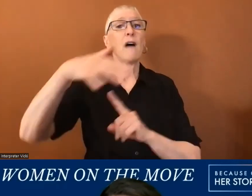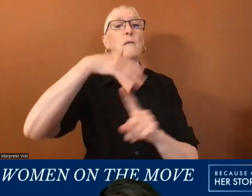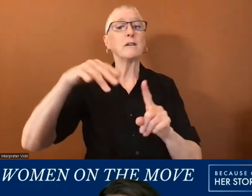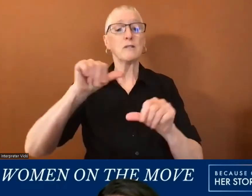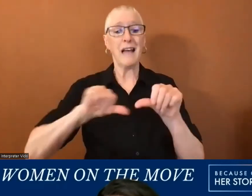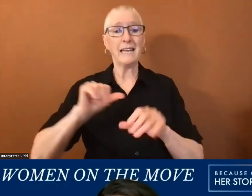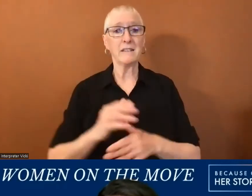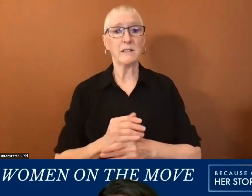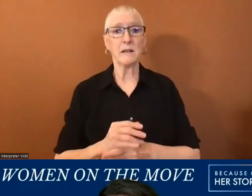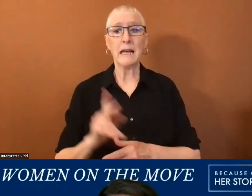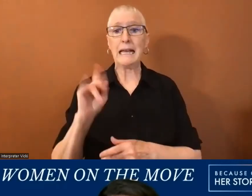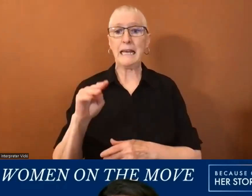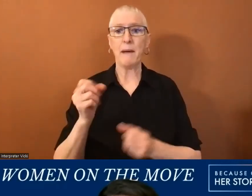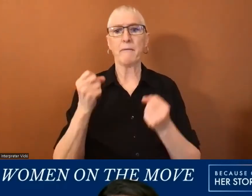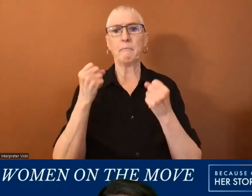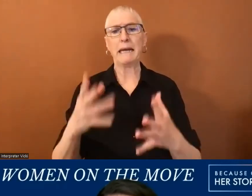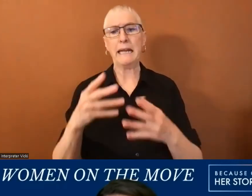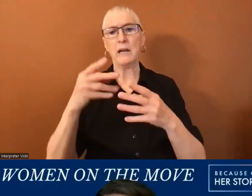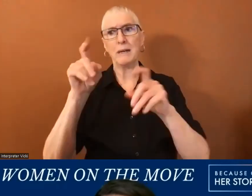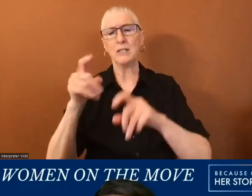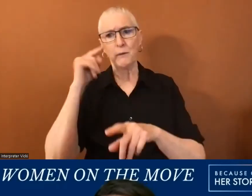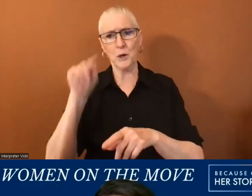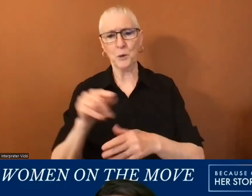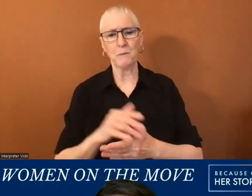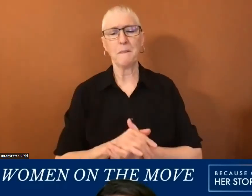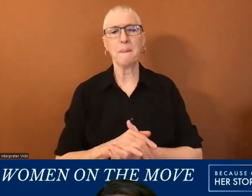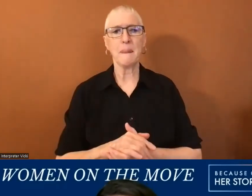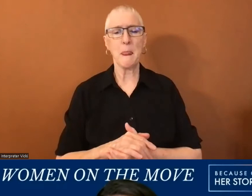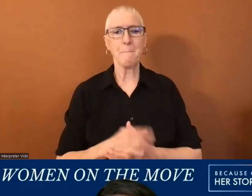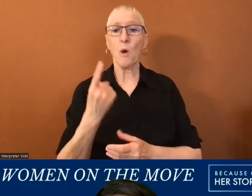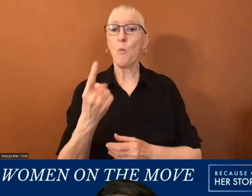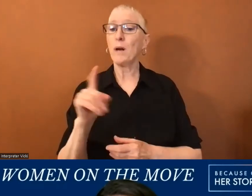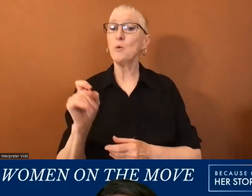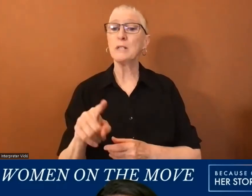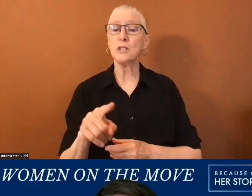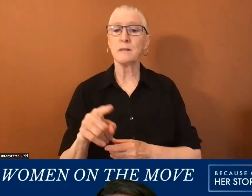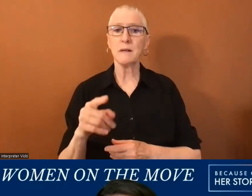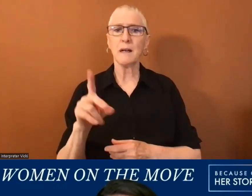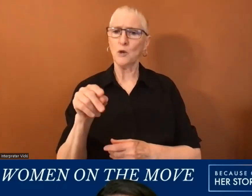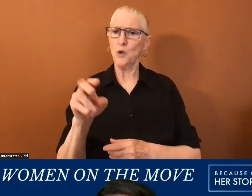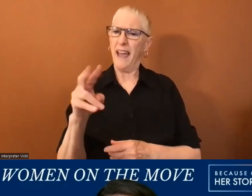Kim, we've got lots of questions for you. One question is "Do you ever catch fish in the dark?"